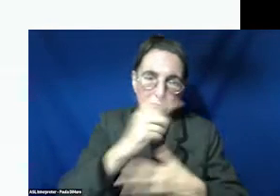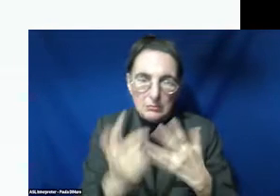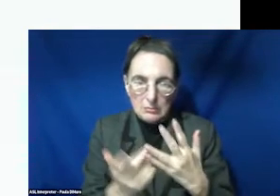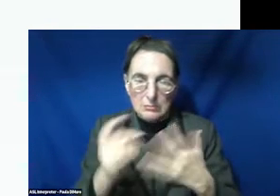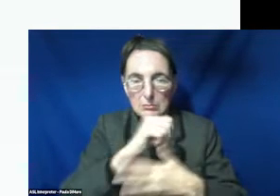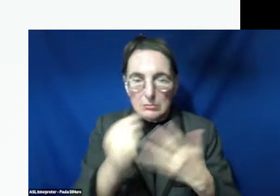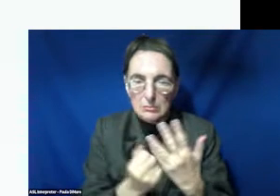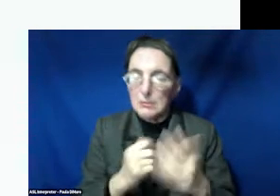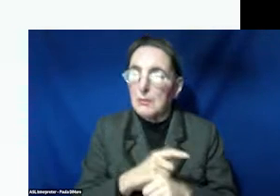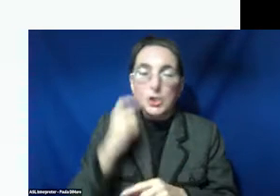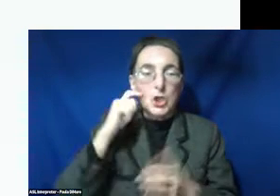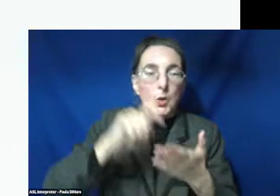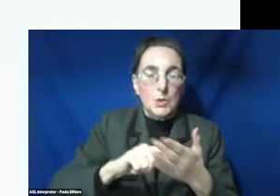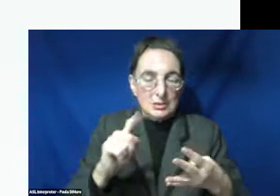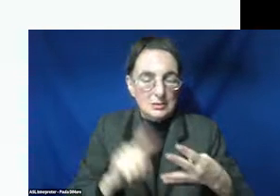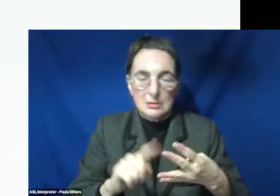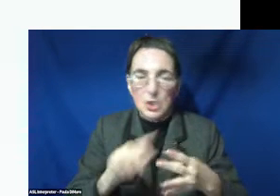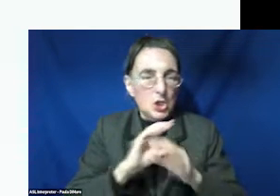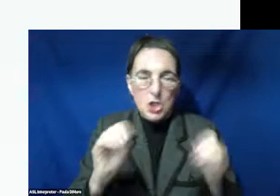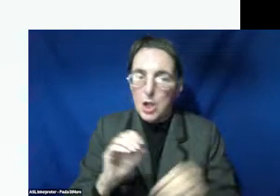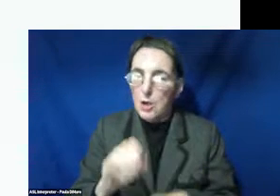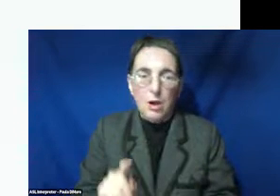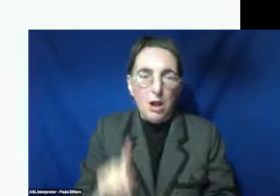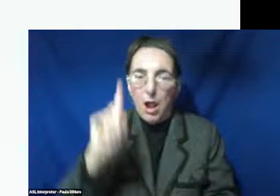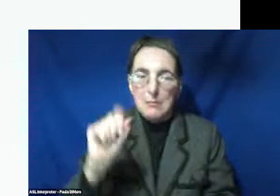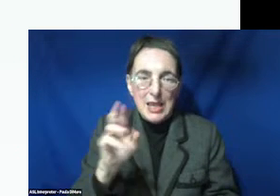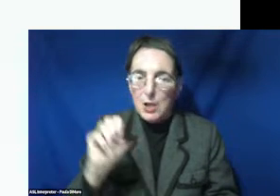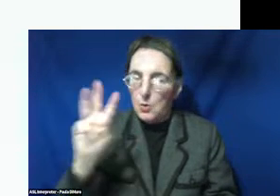And that is because you cannot change where ultimately this proposal goes